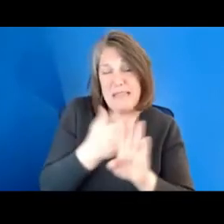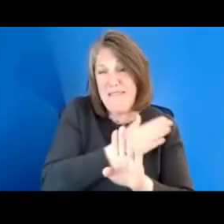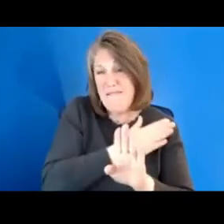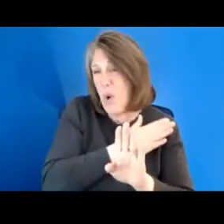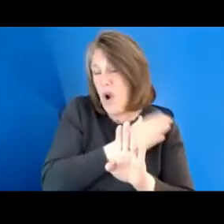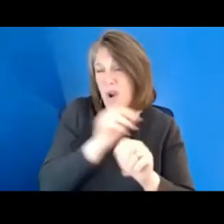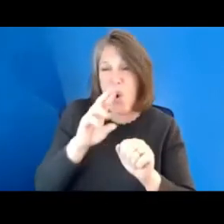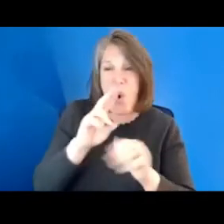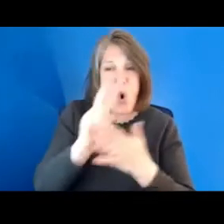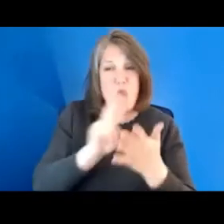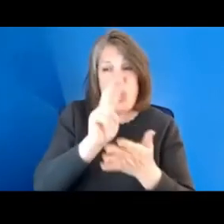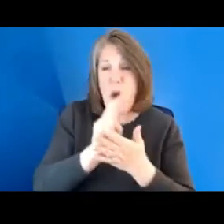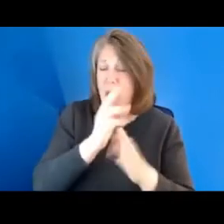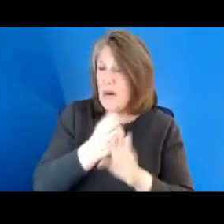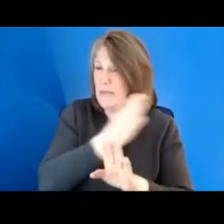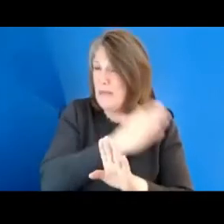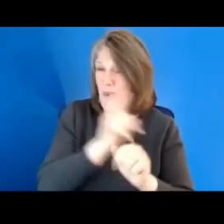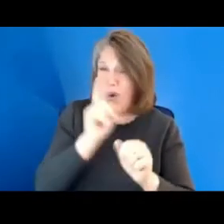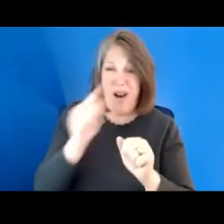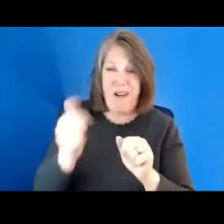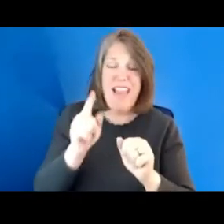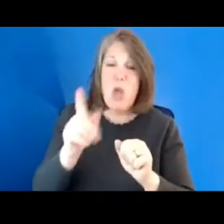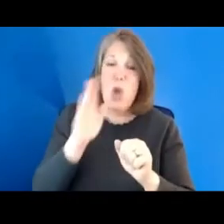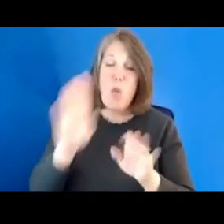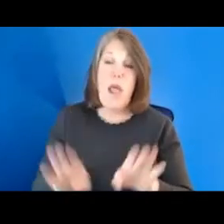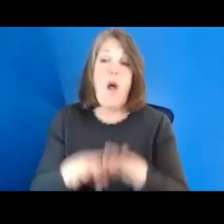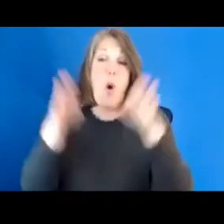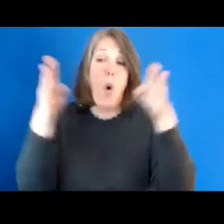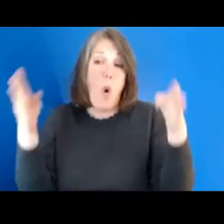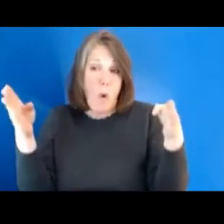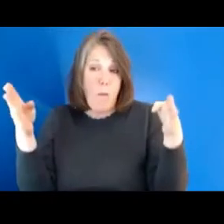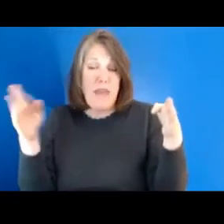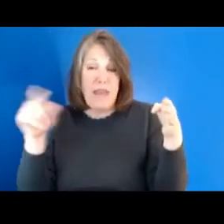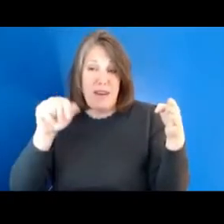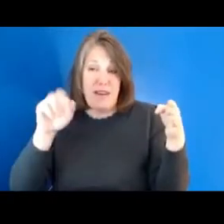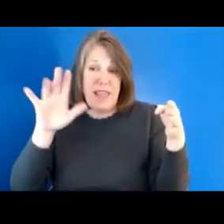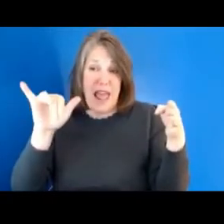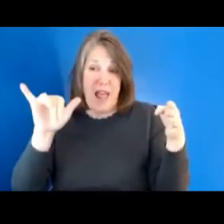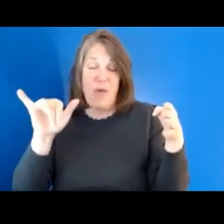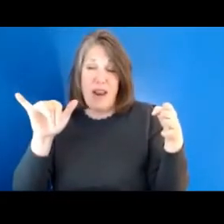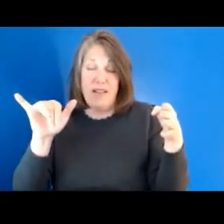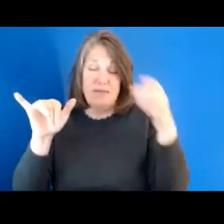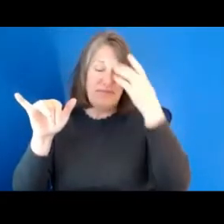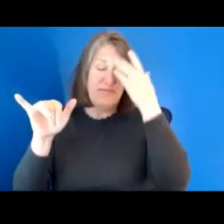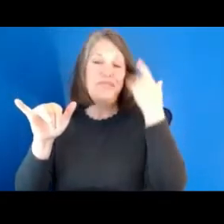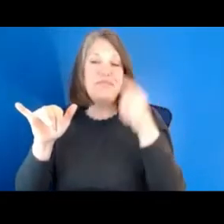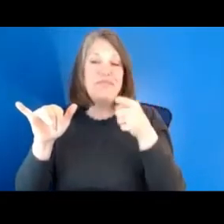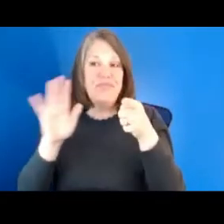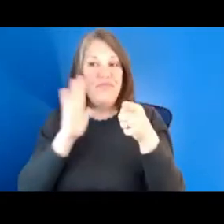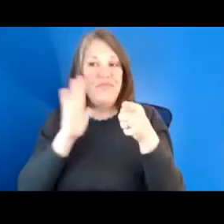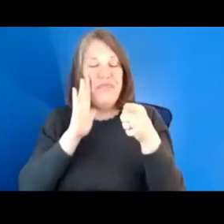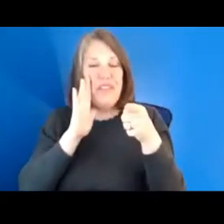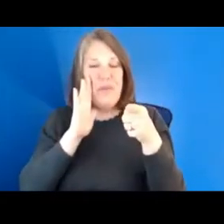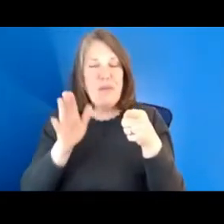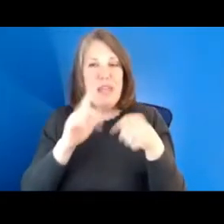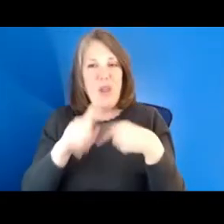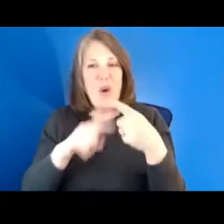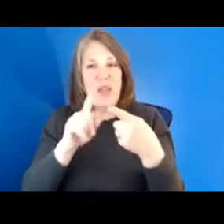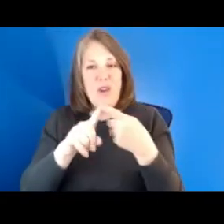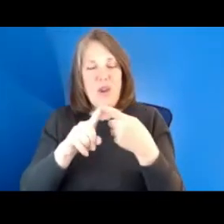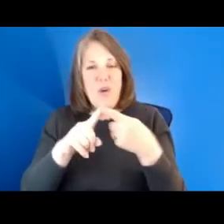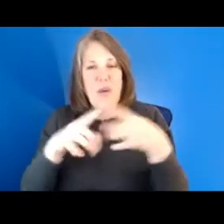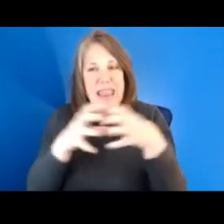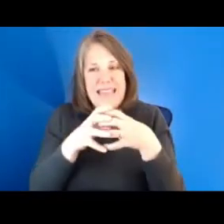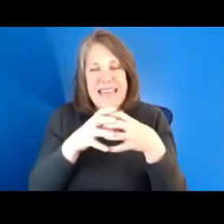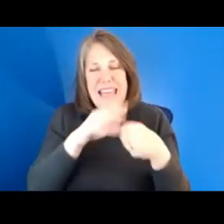17:21:47 two hours beforehand. You can open it because it will be in a contained website